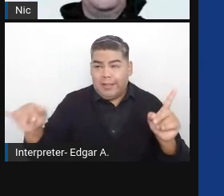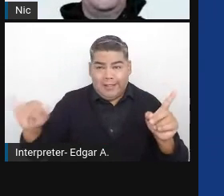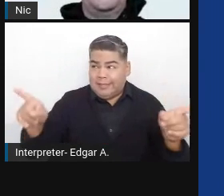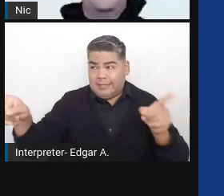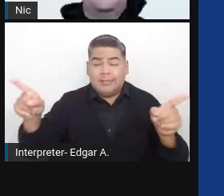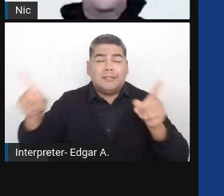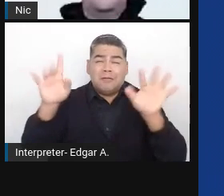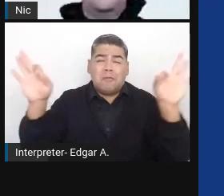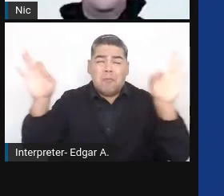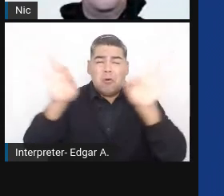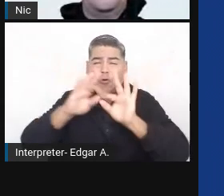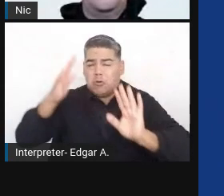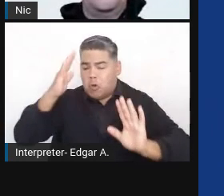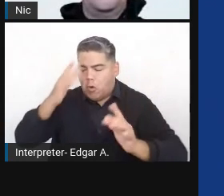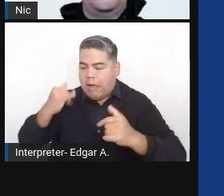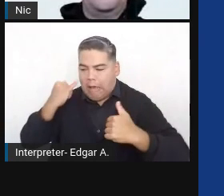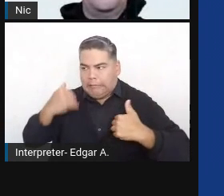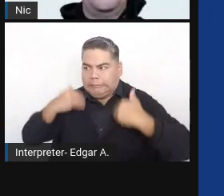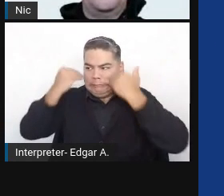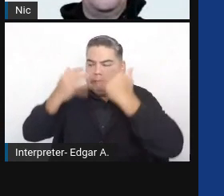the complete solution to an accessible website,